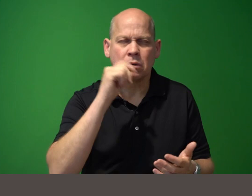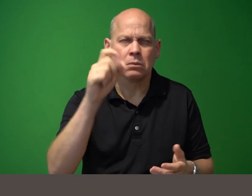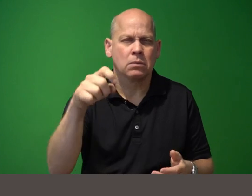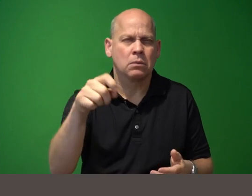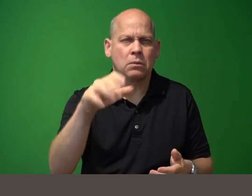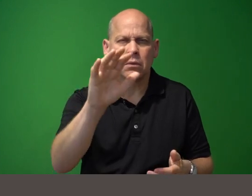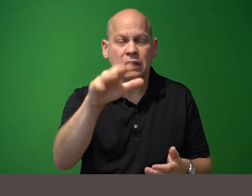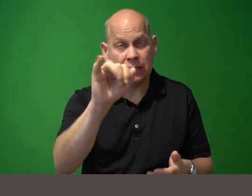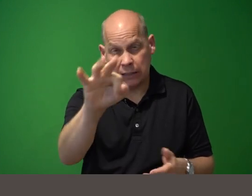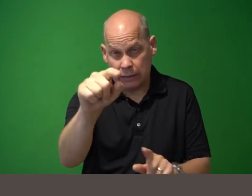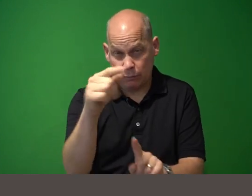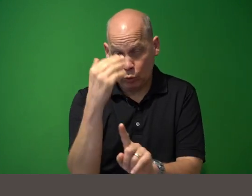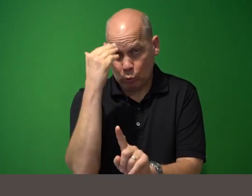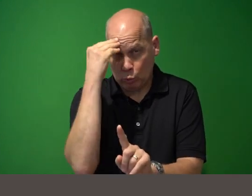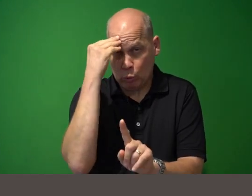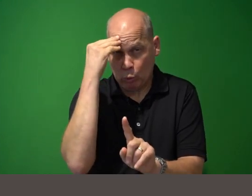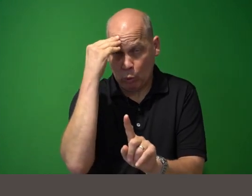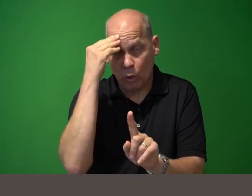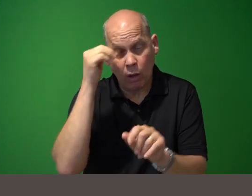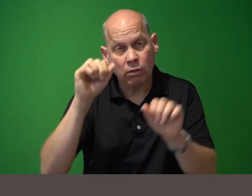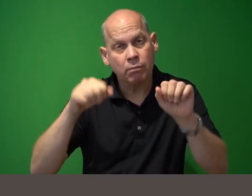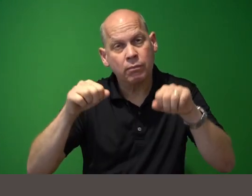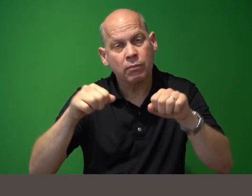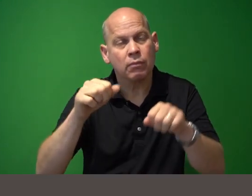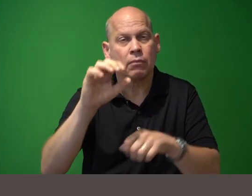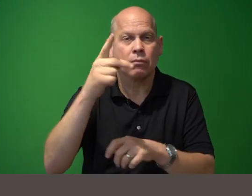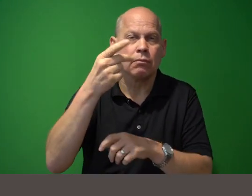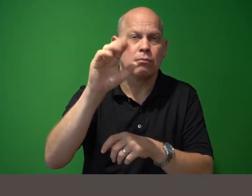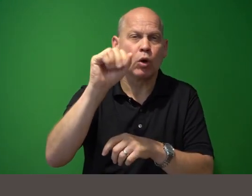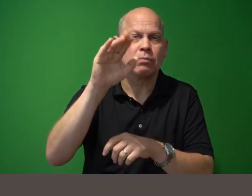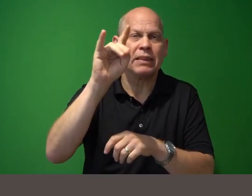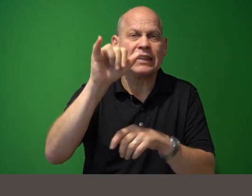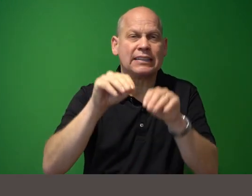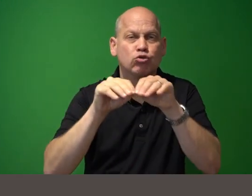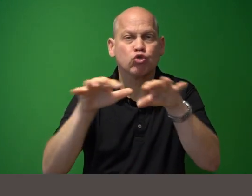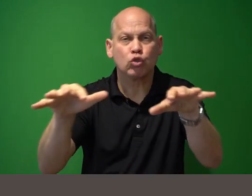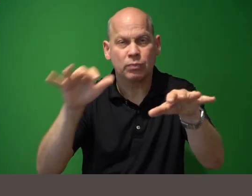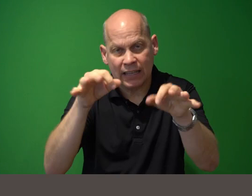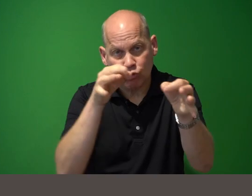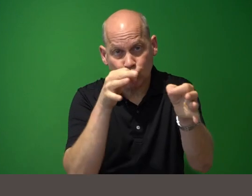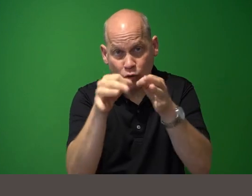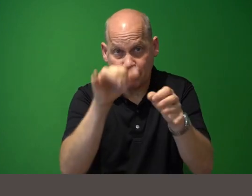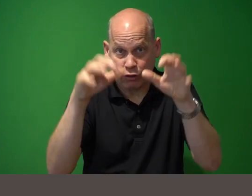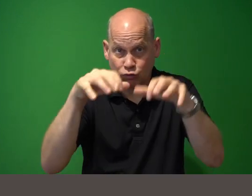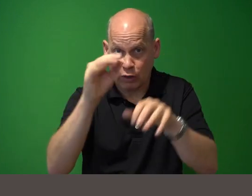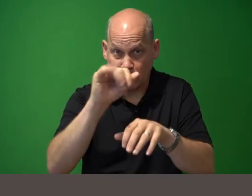If you know the probability distribution that describes the rainfall, you can fit that,